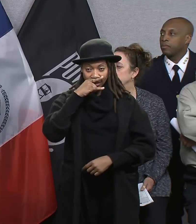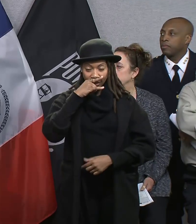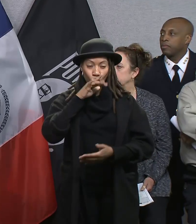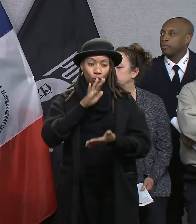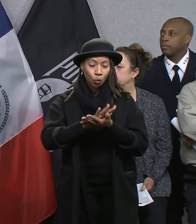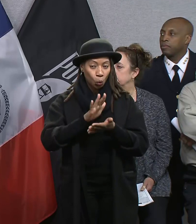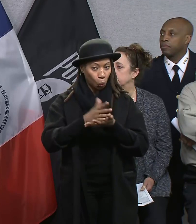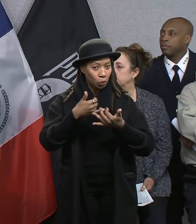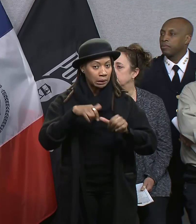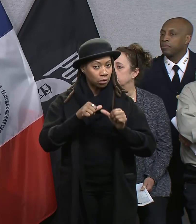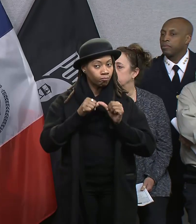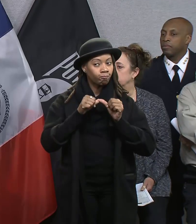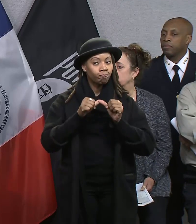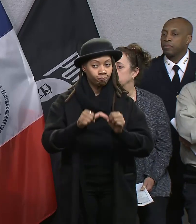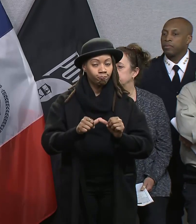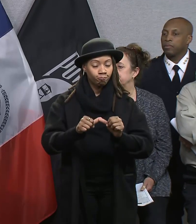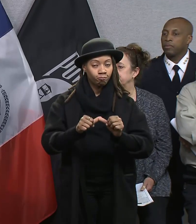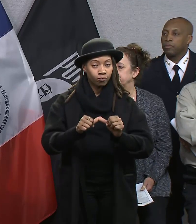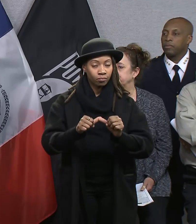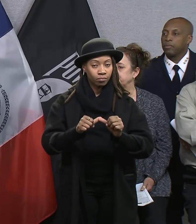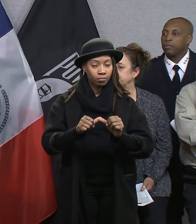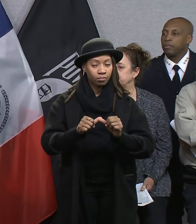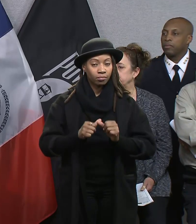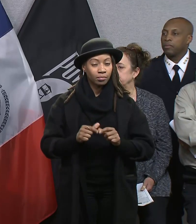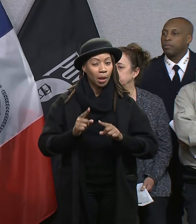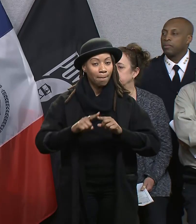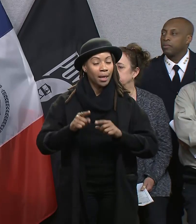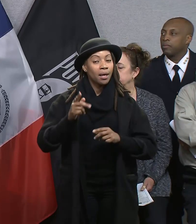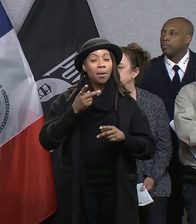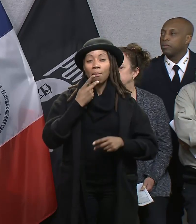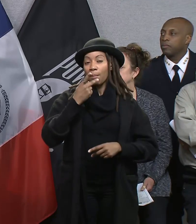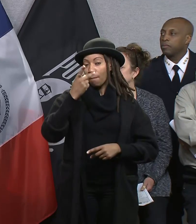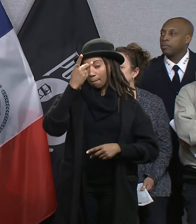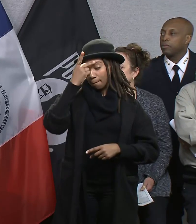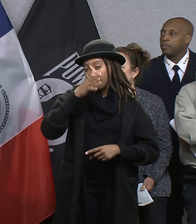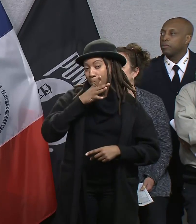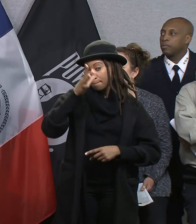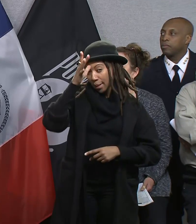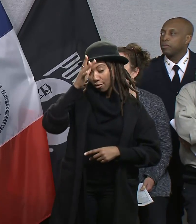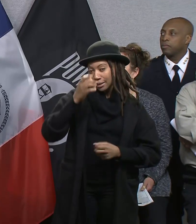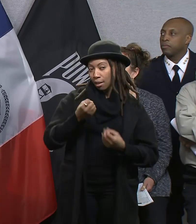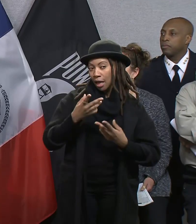WALKING. NOW, FOR THE KIDS, OBVIOUSLY